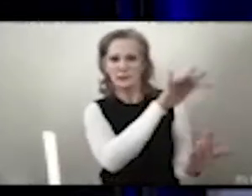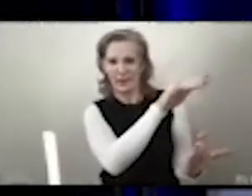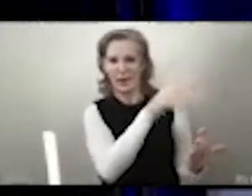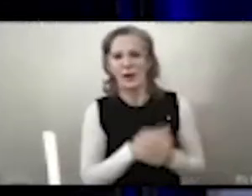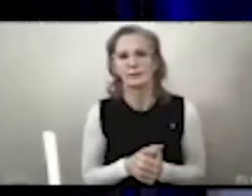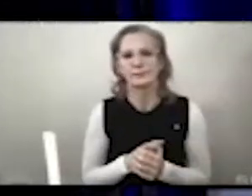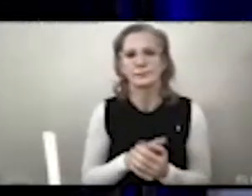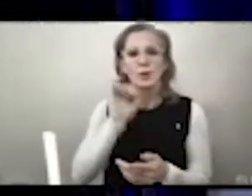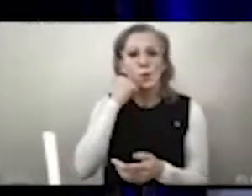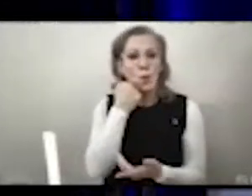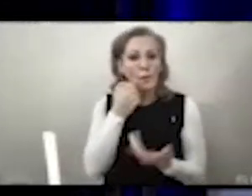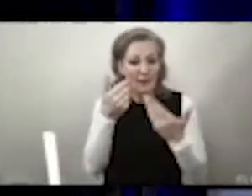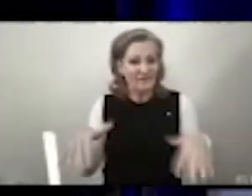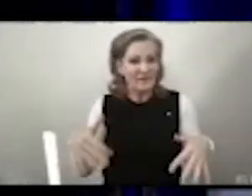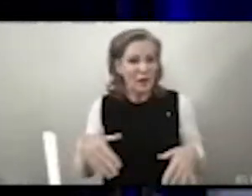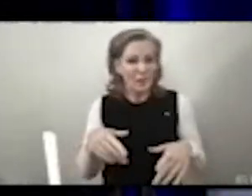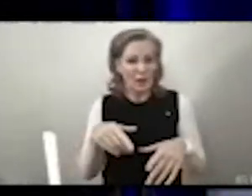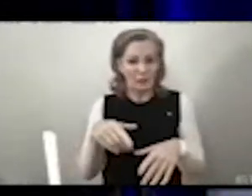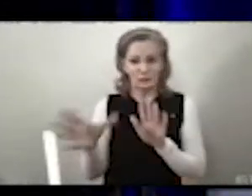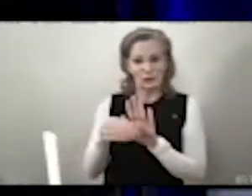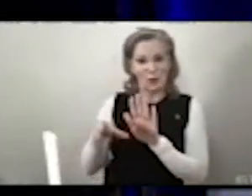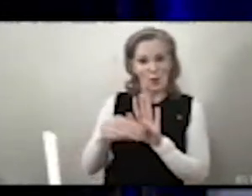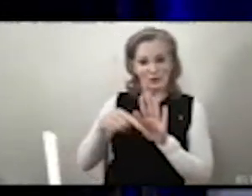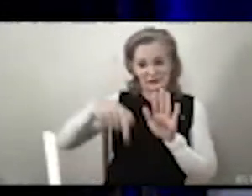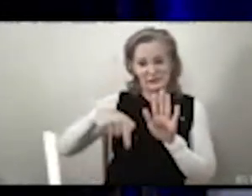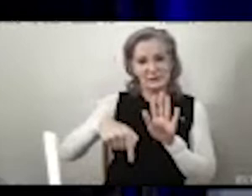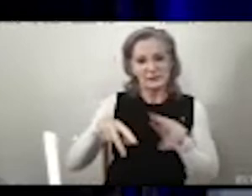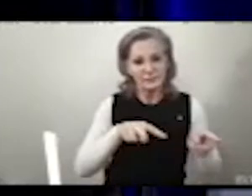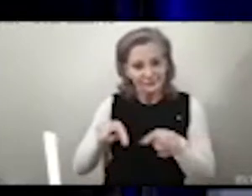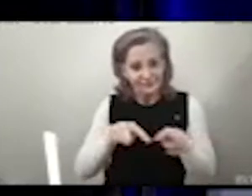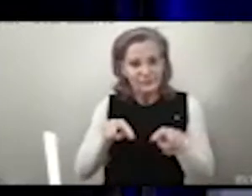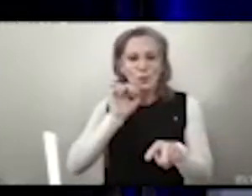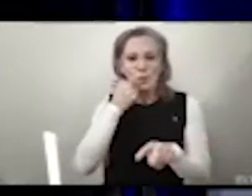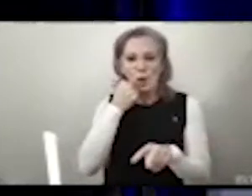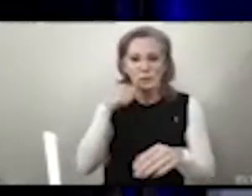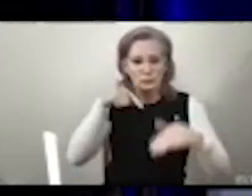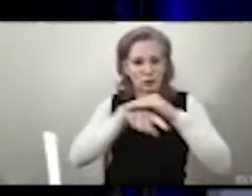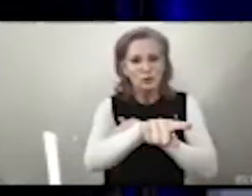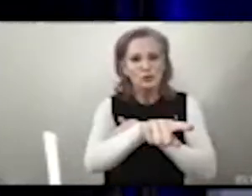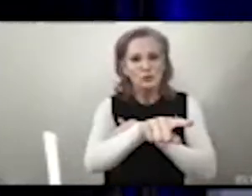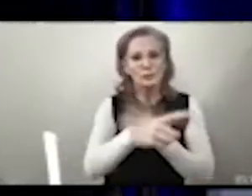There is also a BSL interpreter present. So straight away, I want to invite Dr Rebekah Widdowfield, Chief